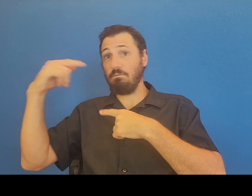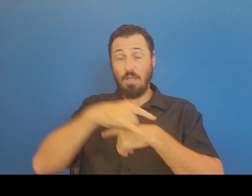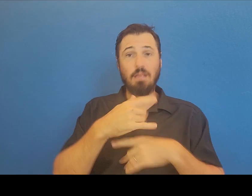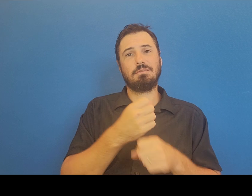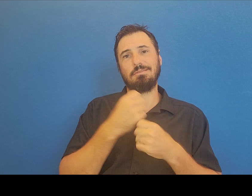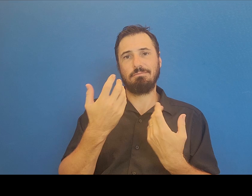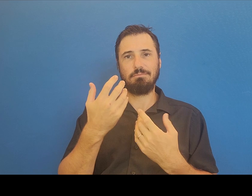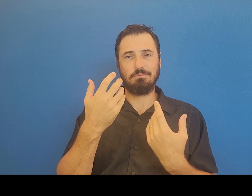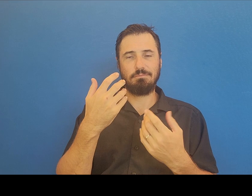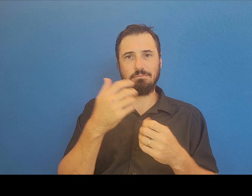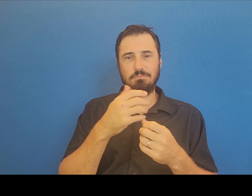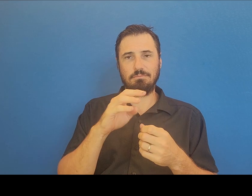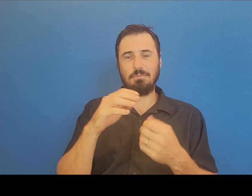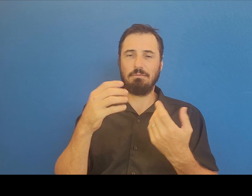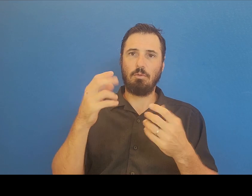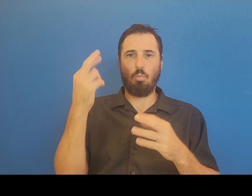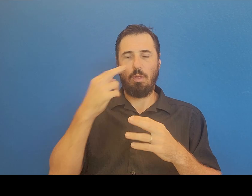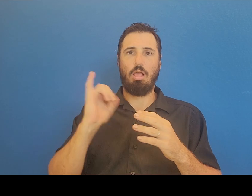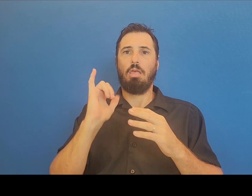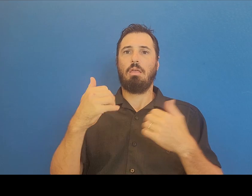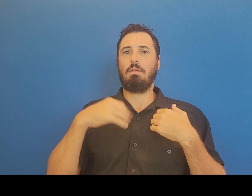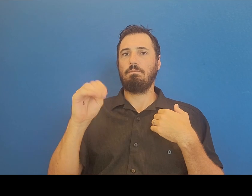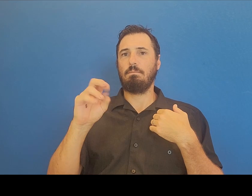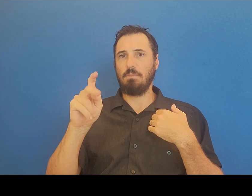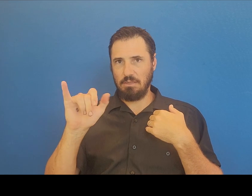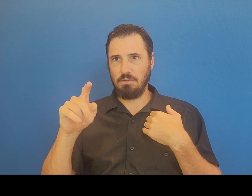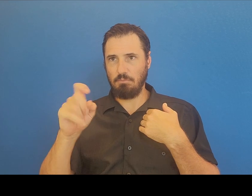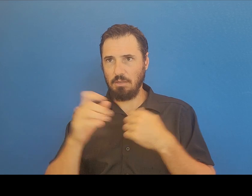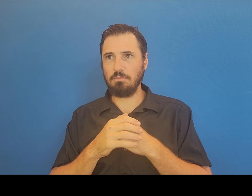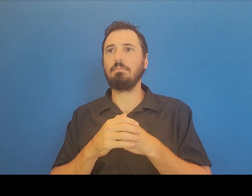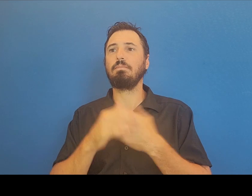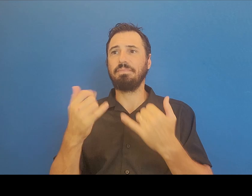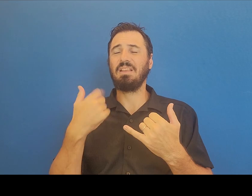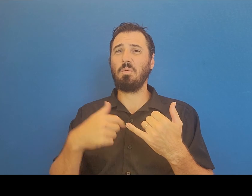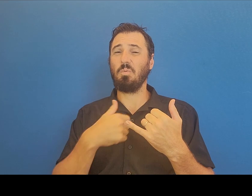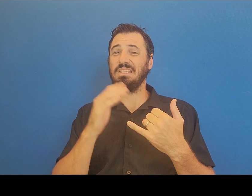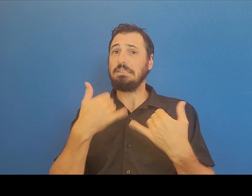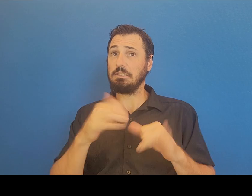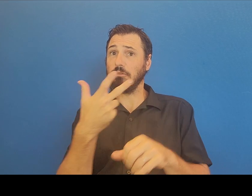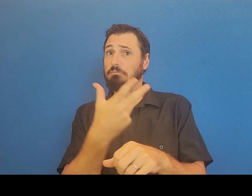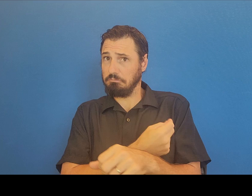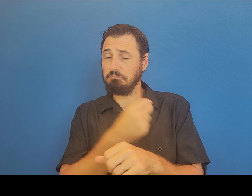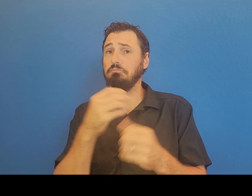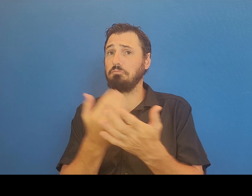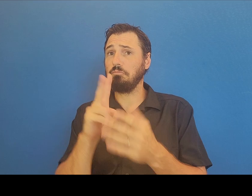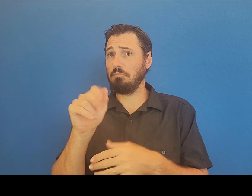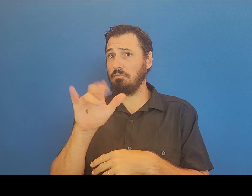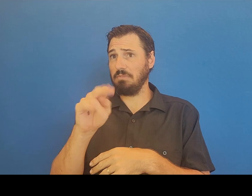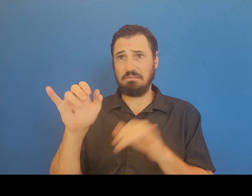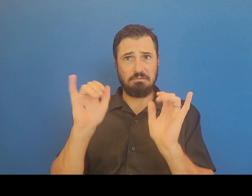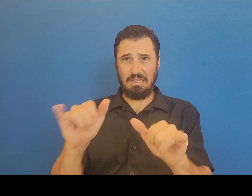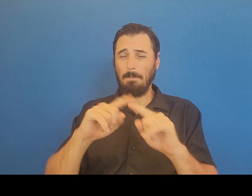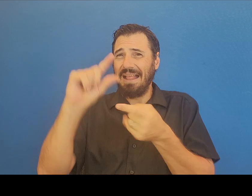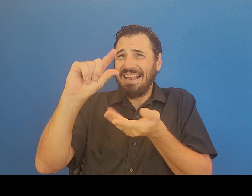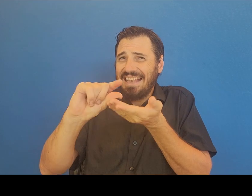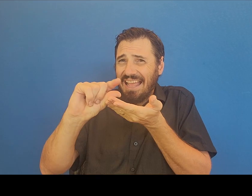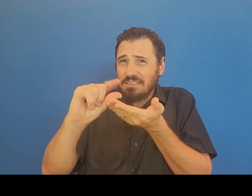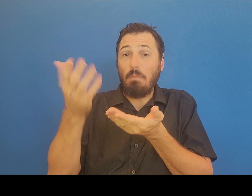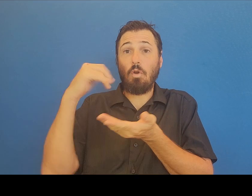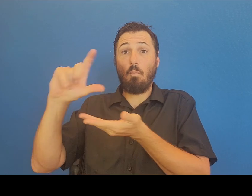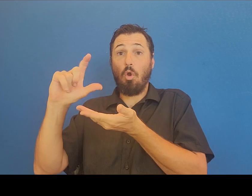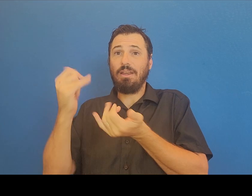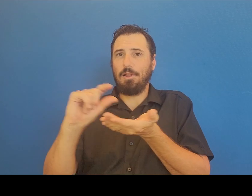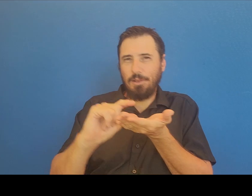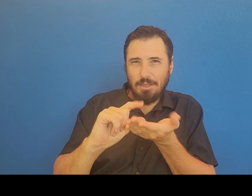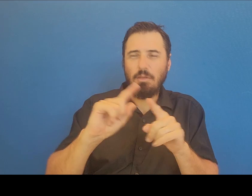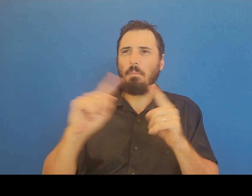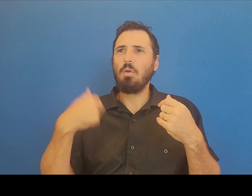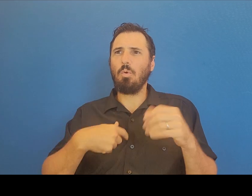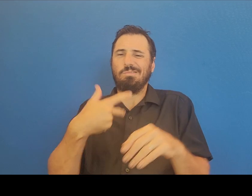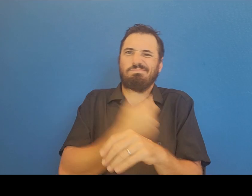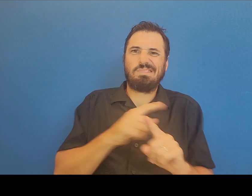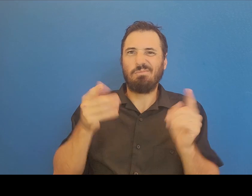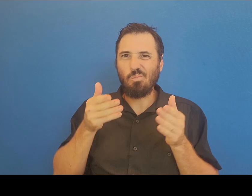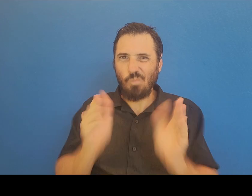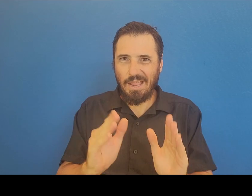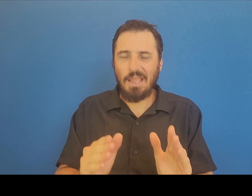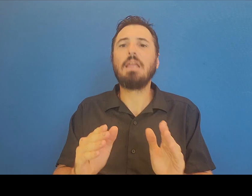The JYNNEOS vaccine is now being given in a smaller dose, by the intra-dermal route. When given in this way, the smaller dose is equally potent and equally effective as a larger dose given